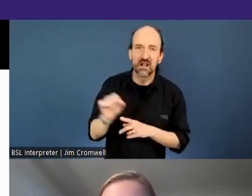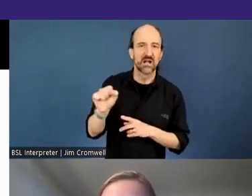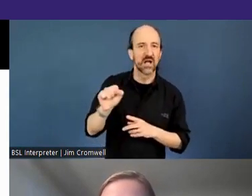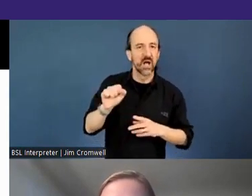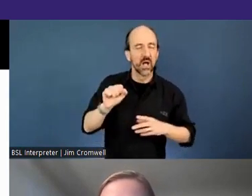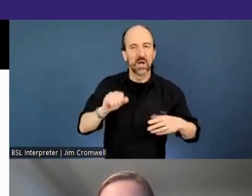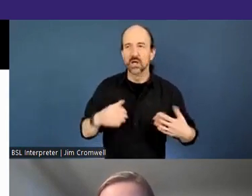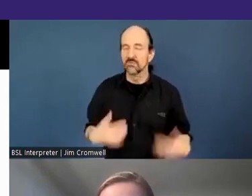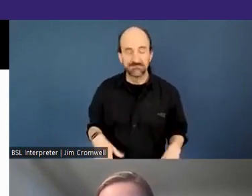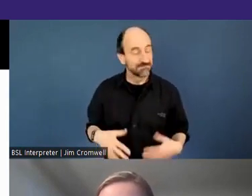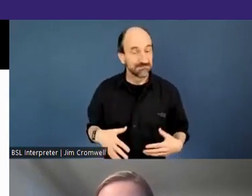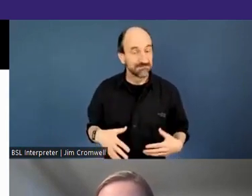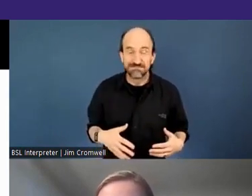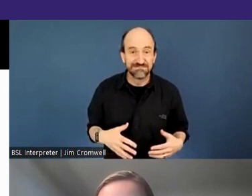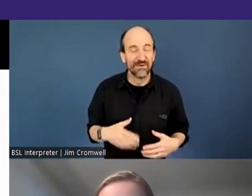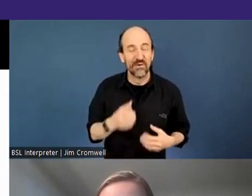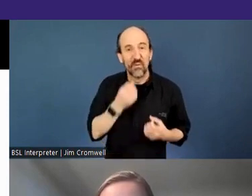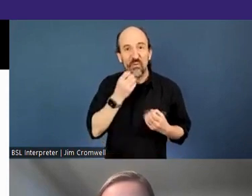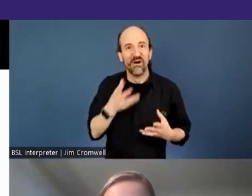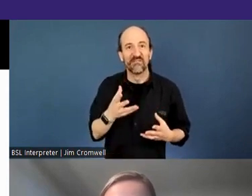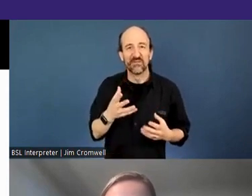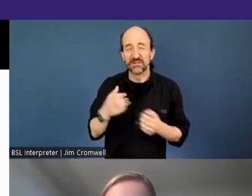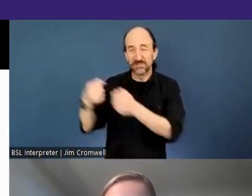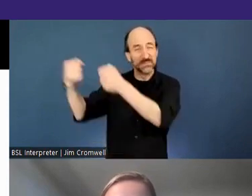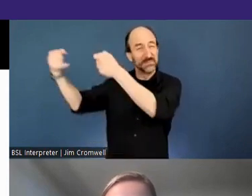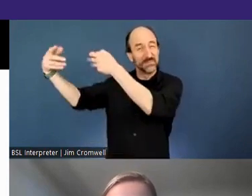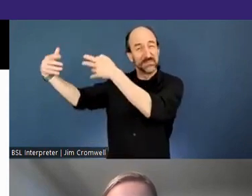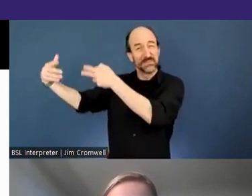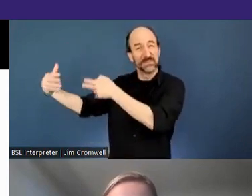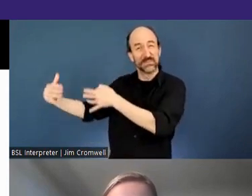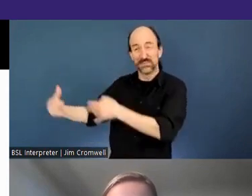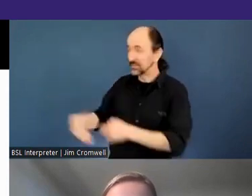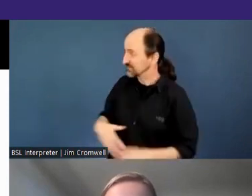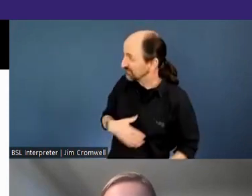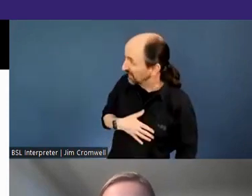Oh, it is so wonderful to see so many of you with such a